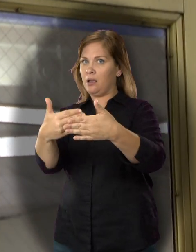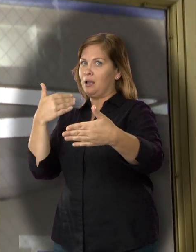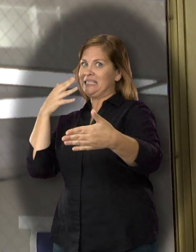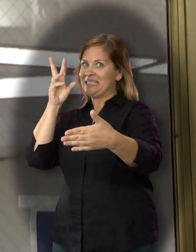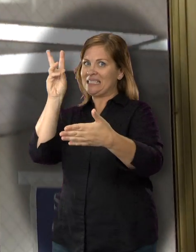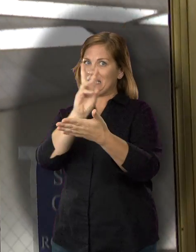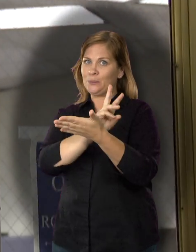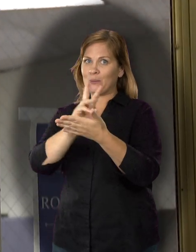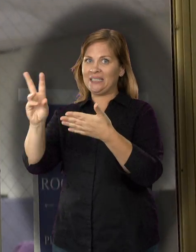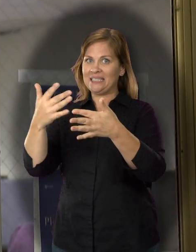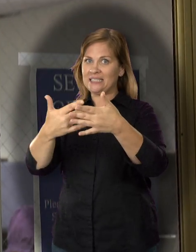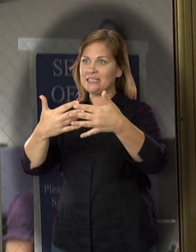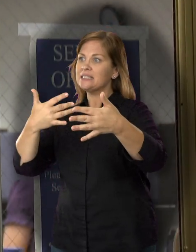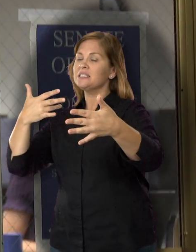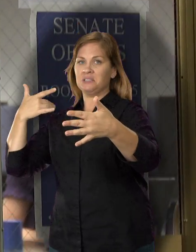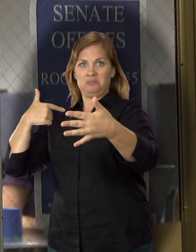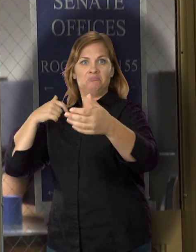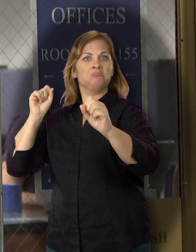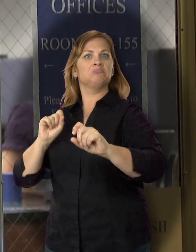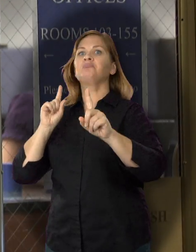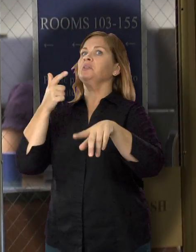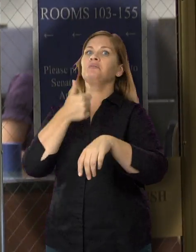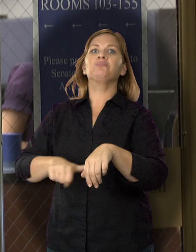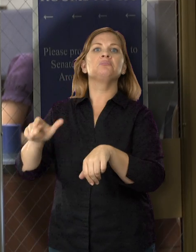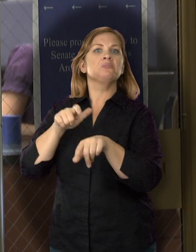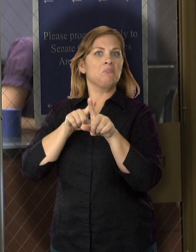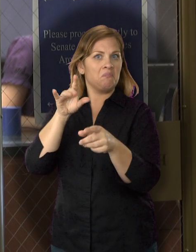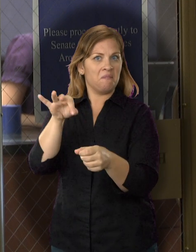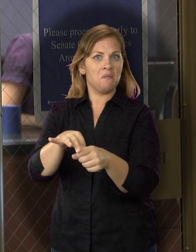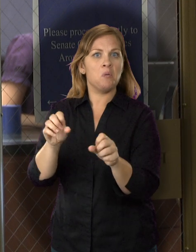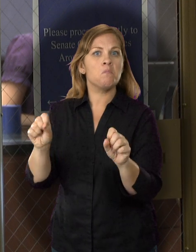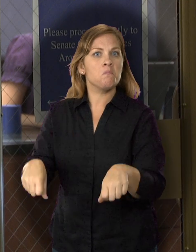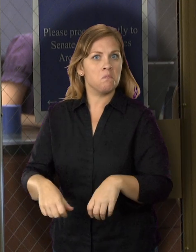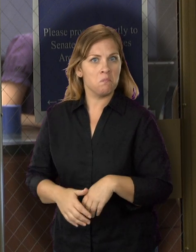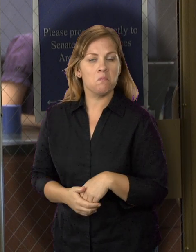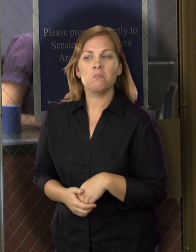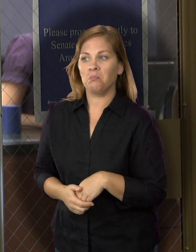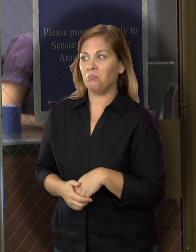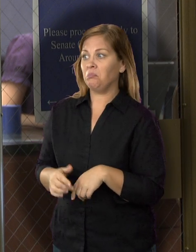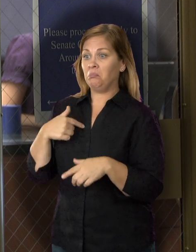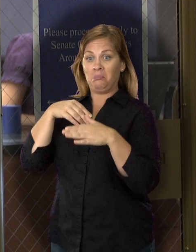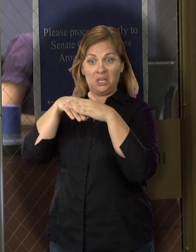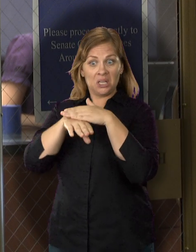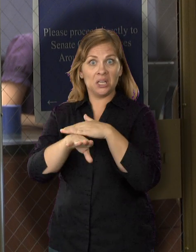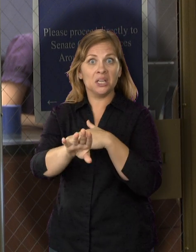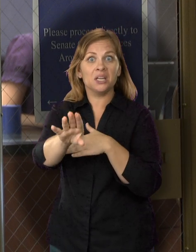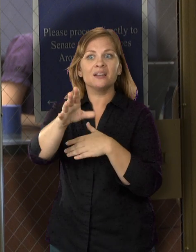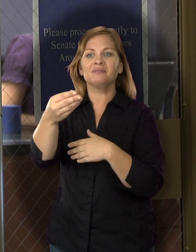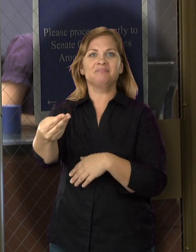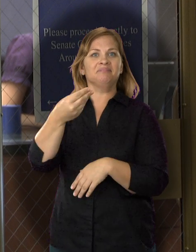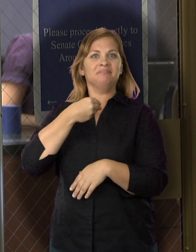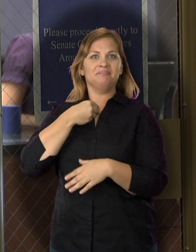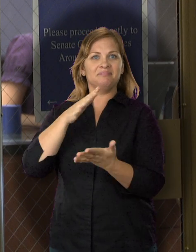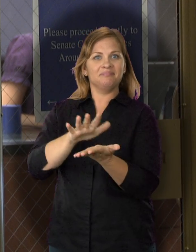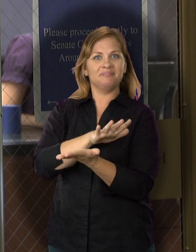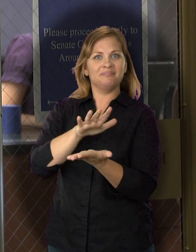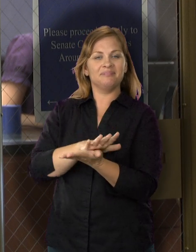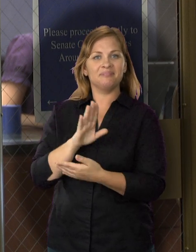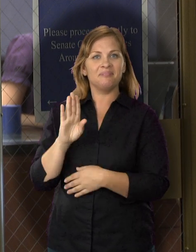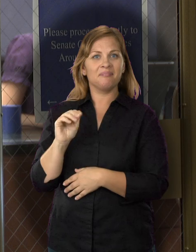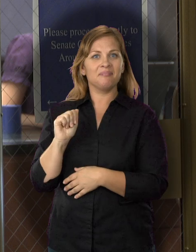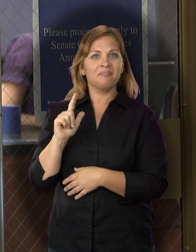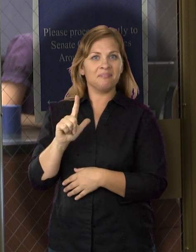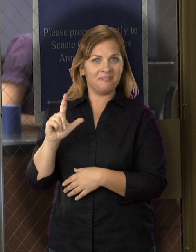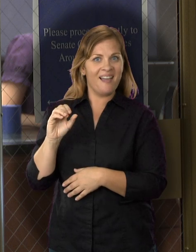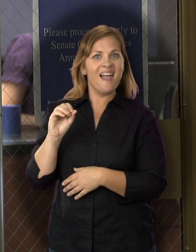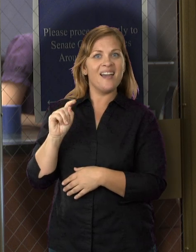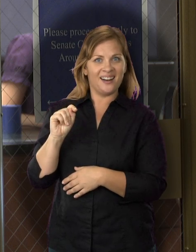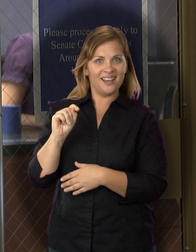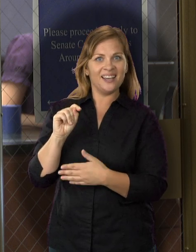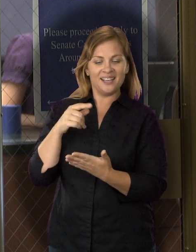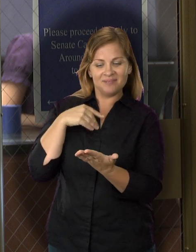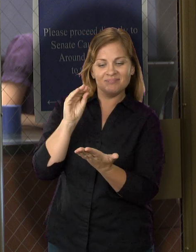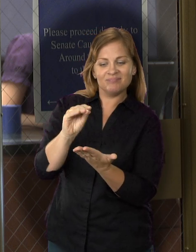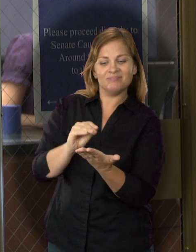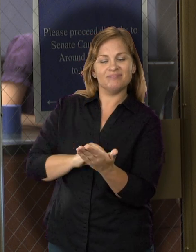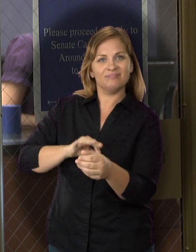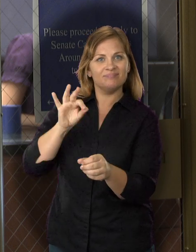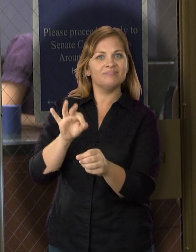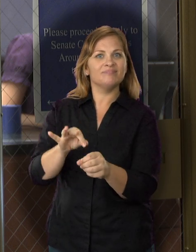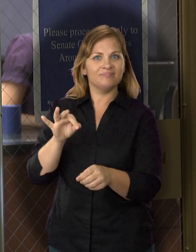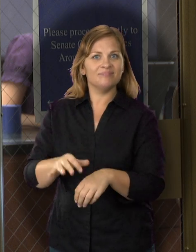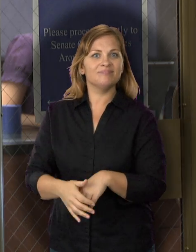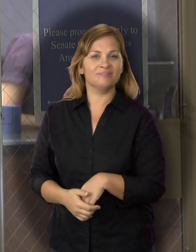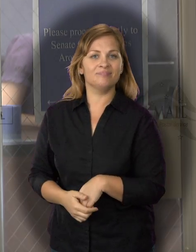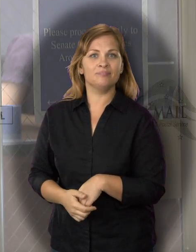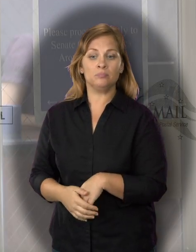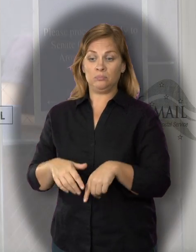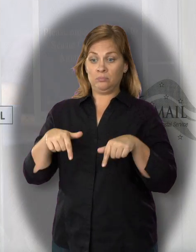A staff member will give you a ballot when you get there.